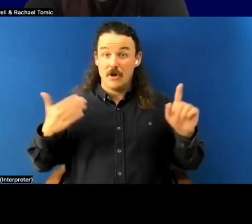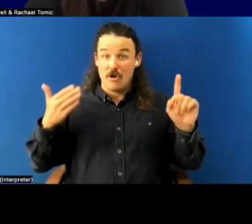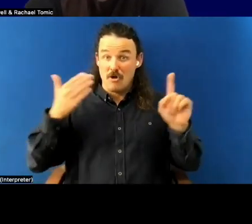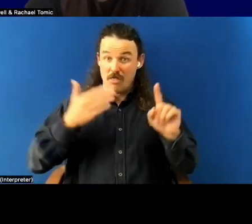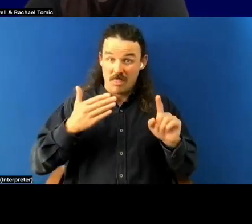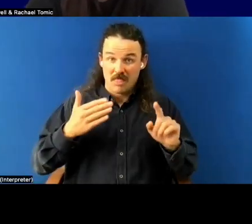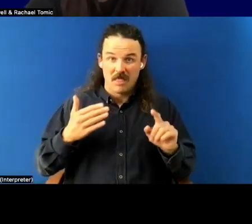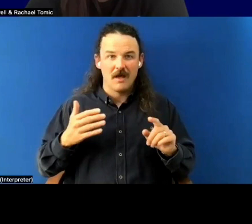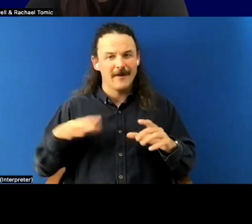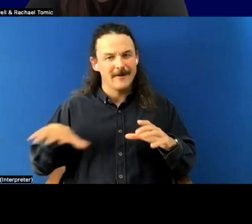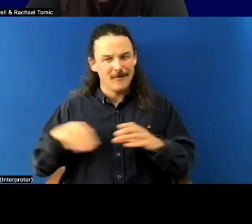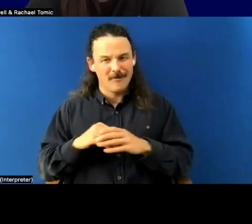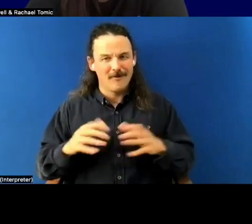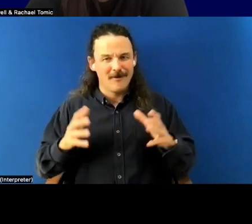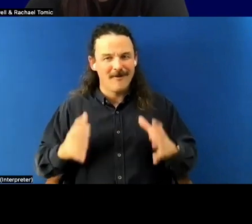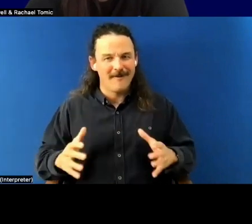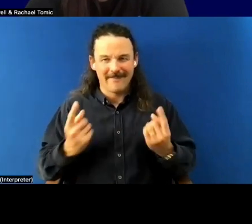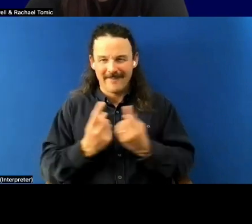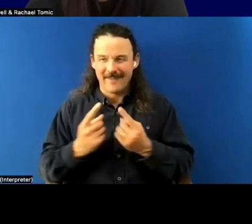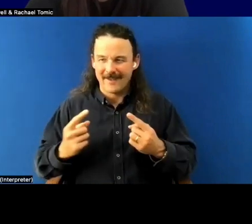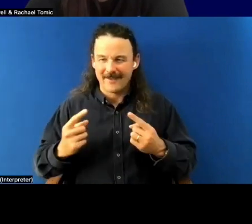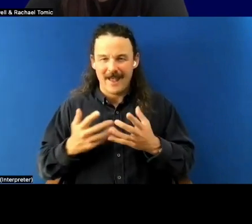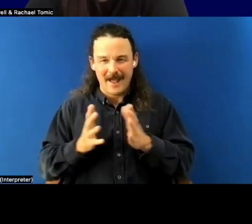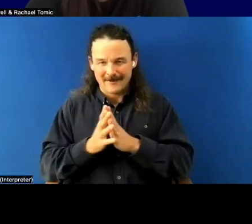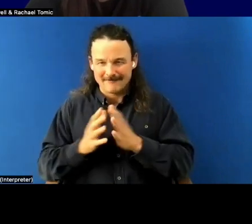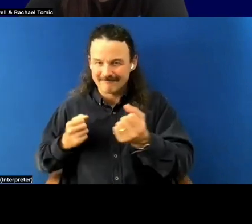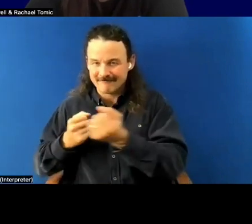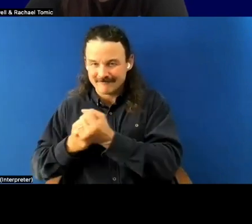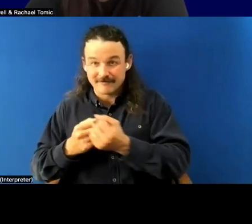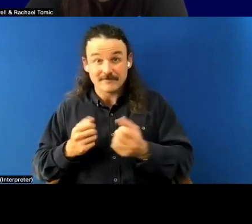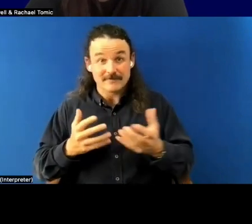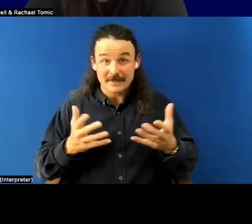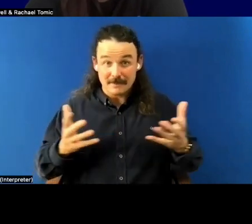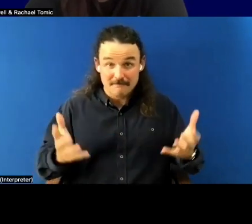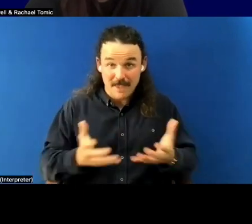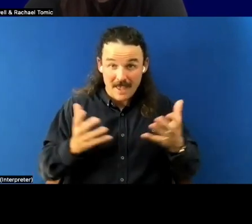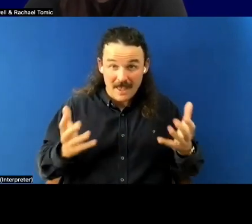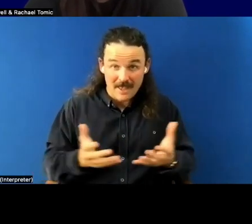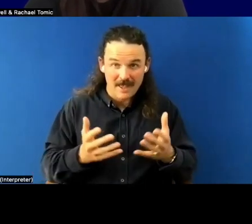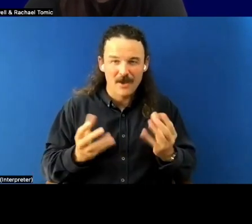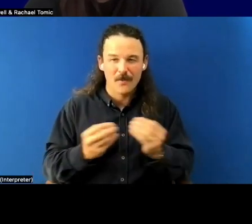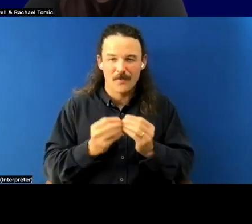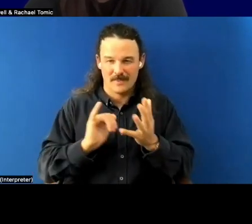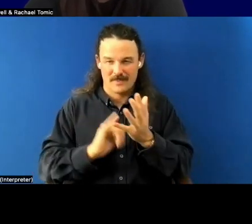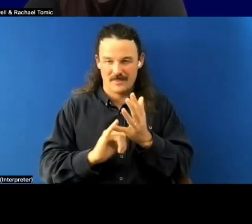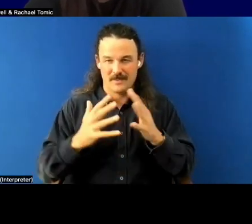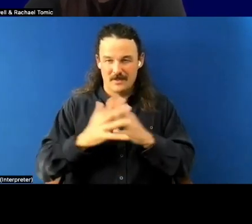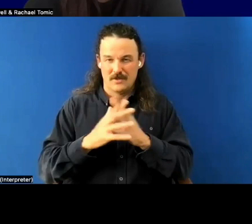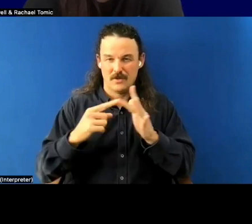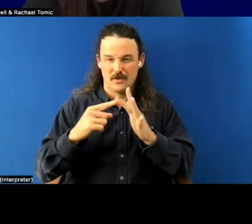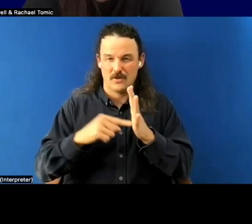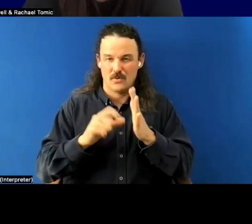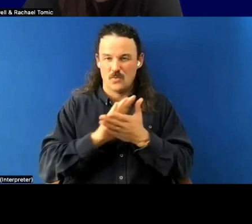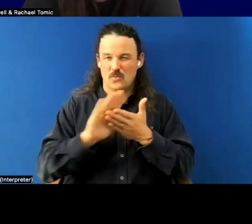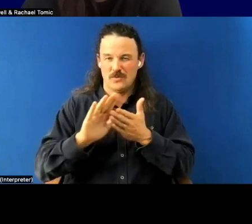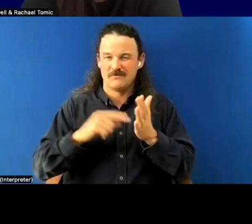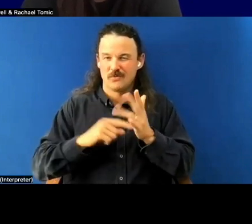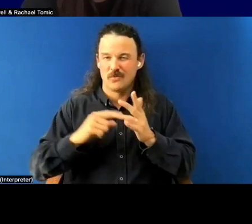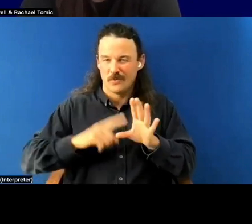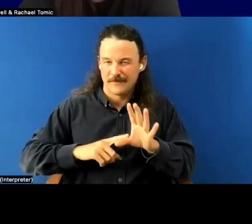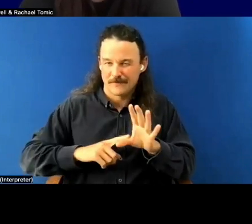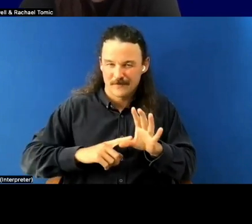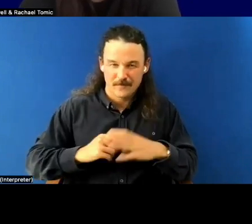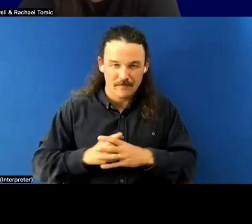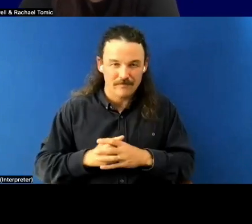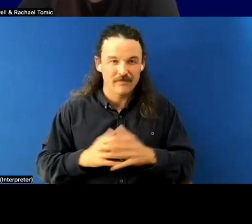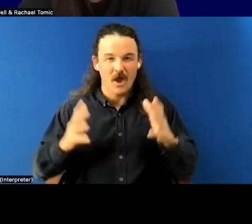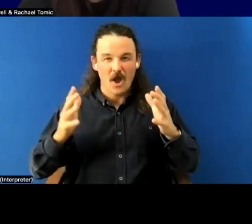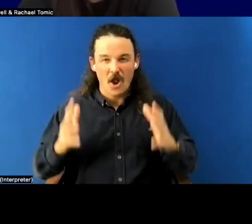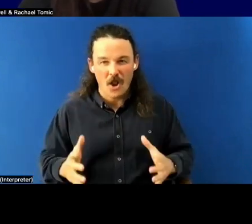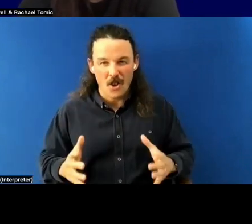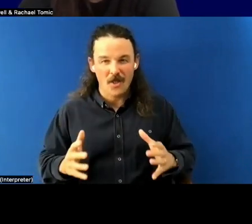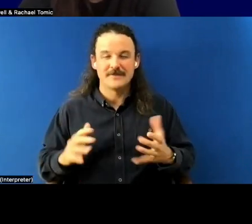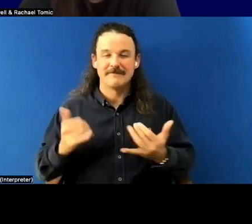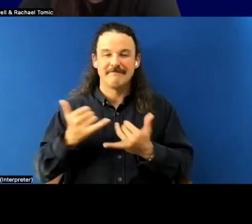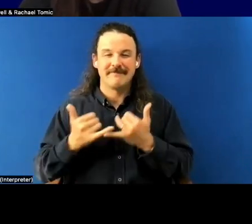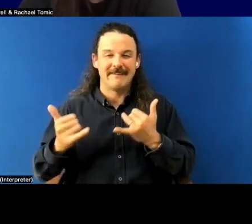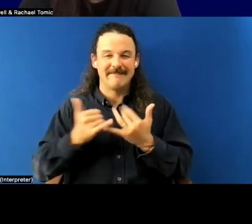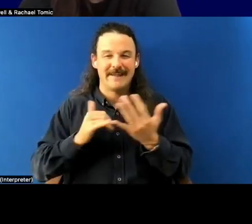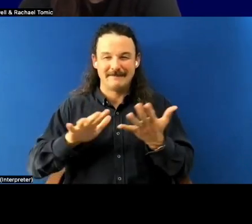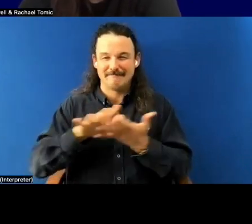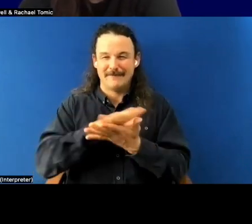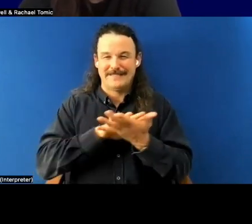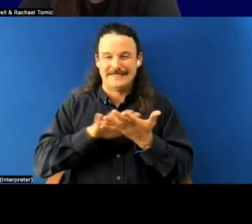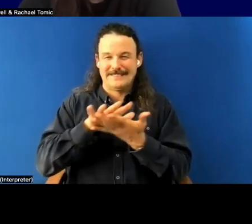play with switches to work on functional reaching, we've done lots of messy, very messy, play with